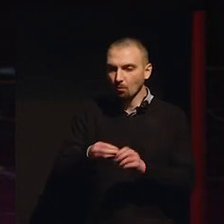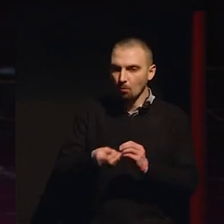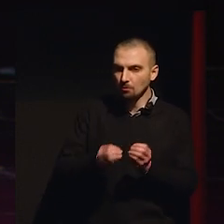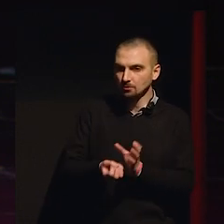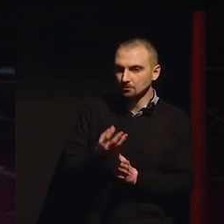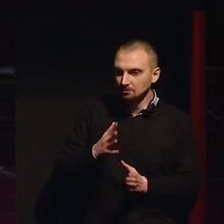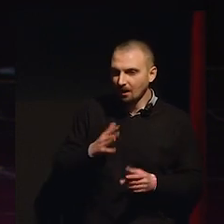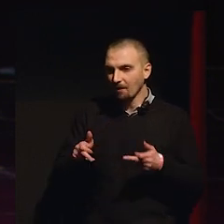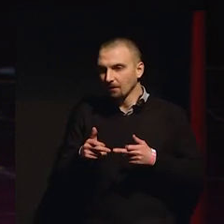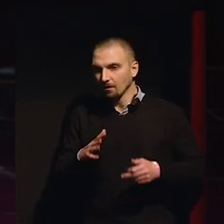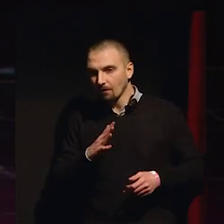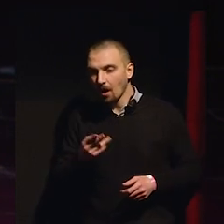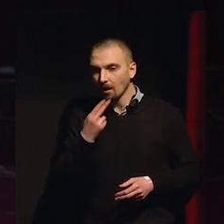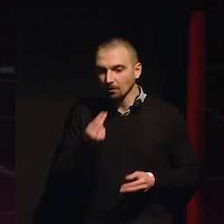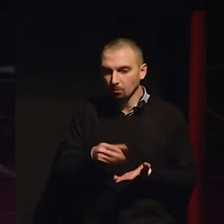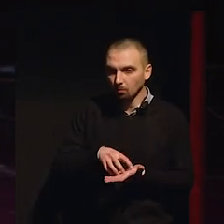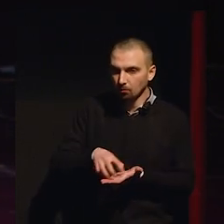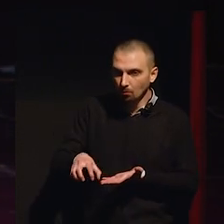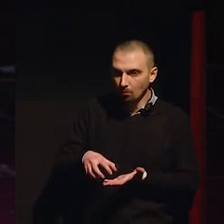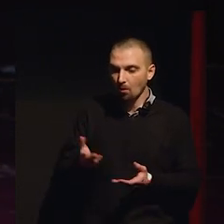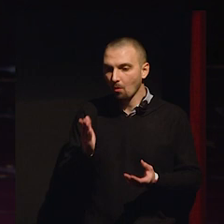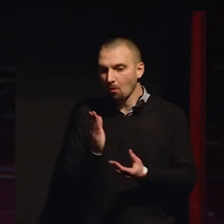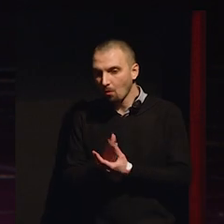And women managed both the household budget and the child’s homework.